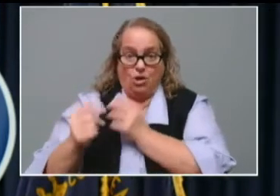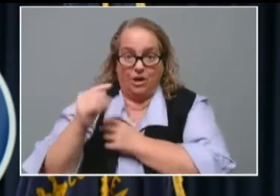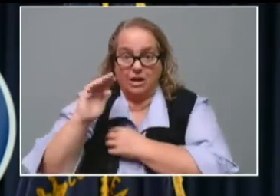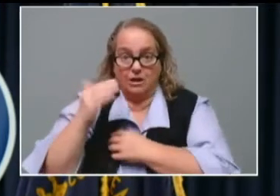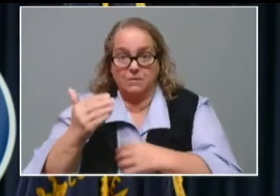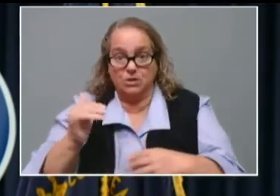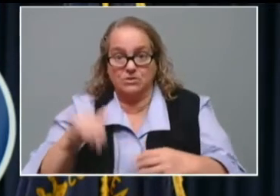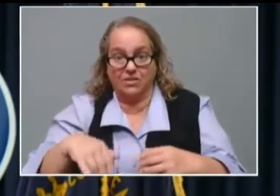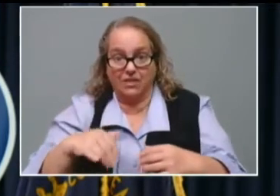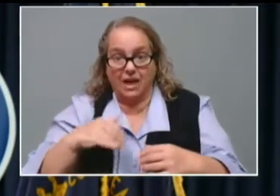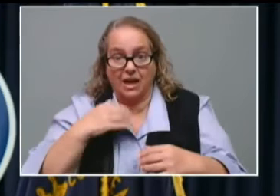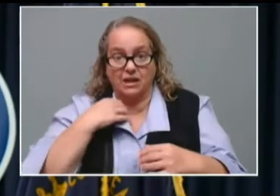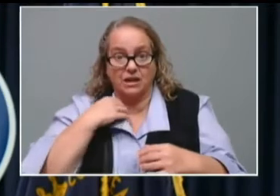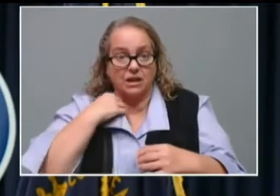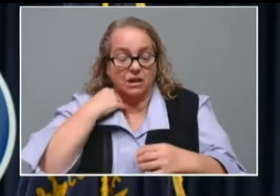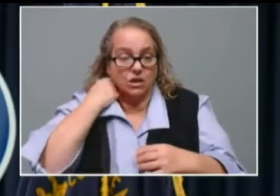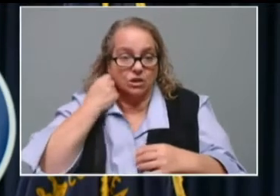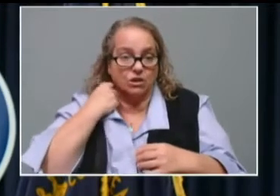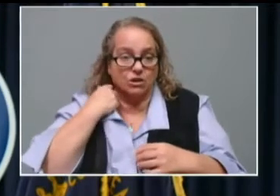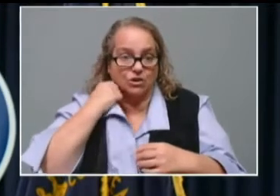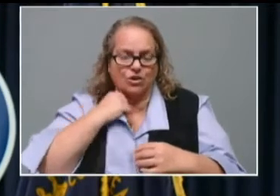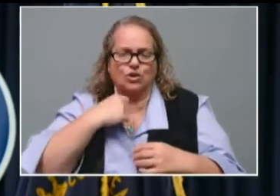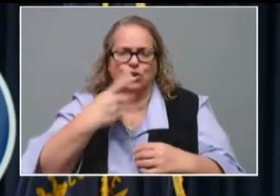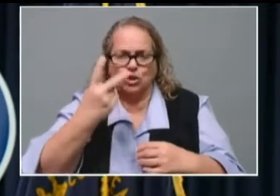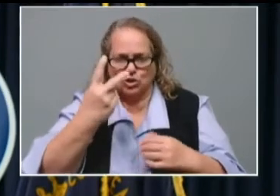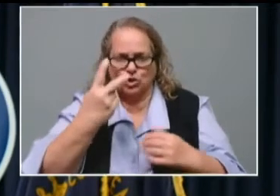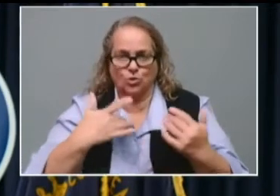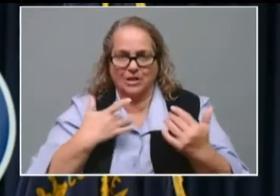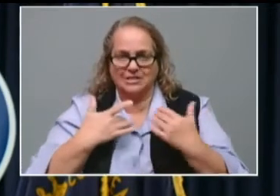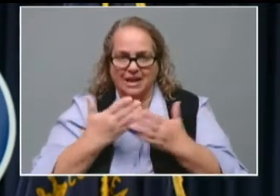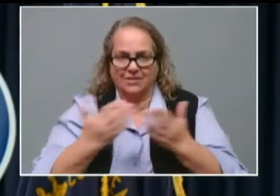two exciting things are happening. # one parents really want to get their